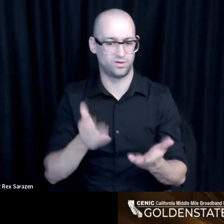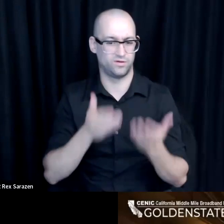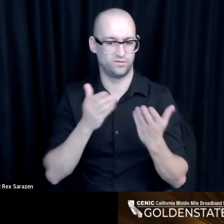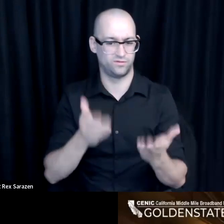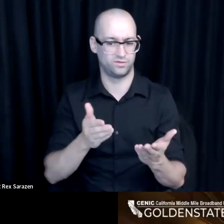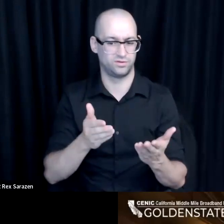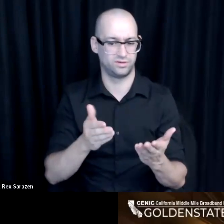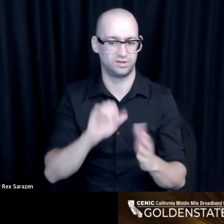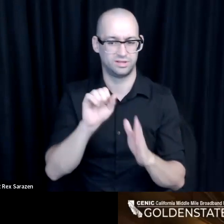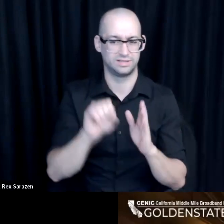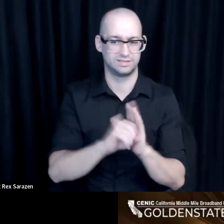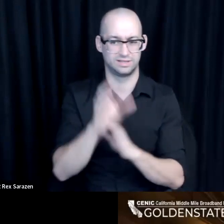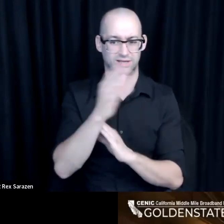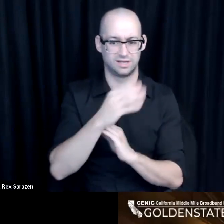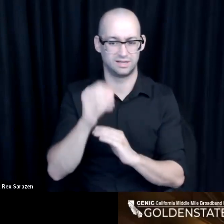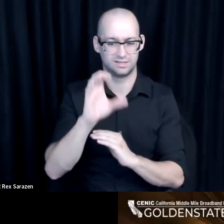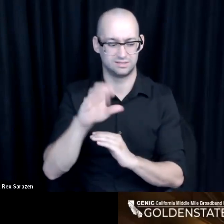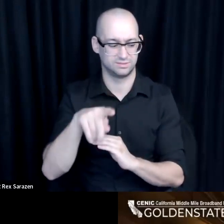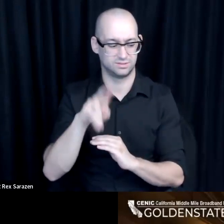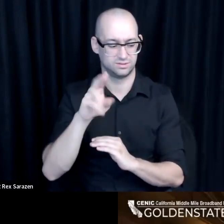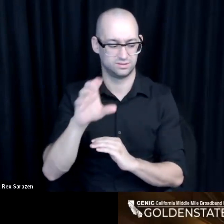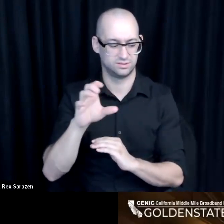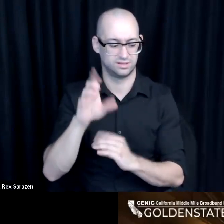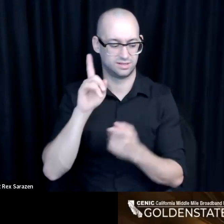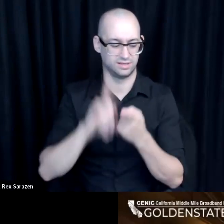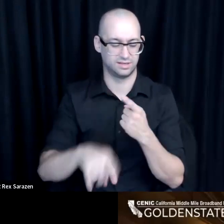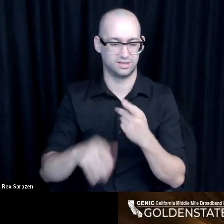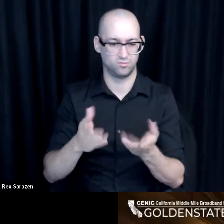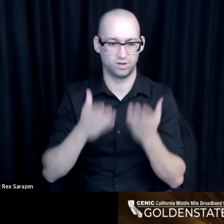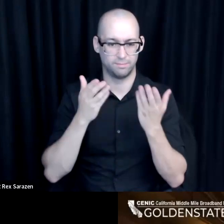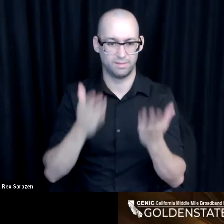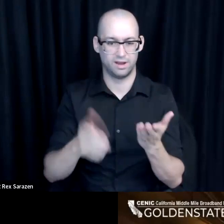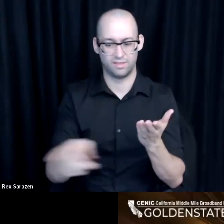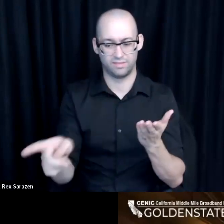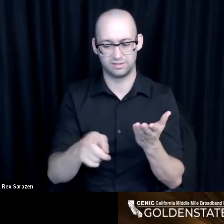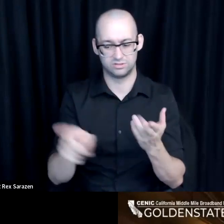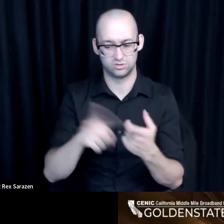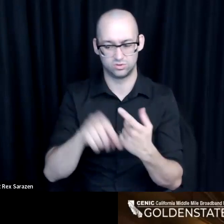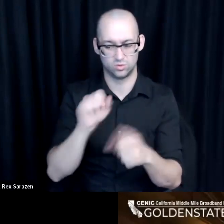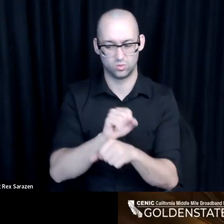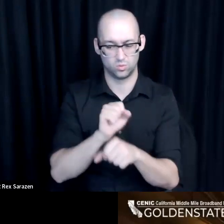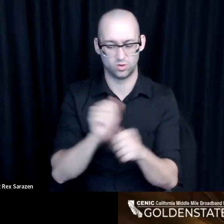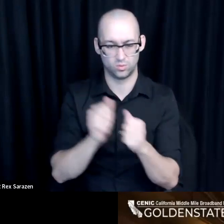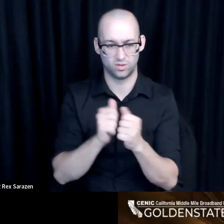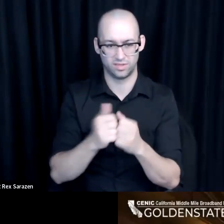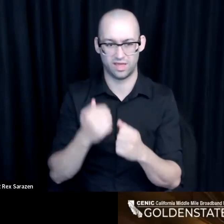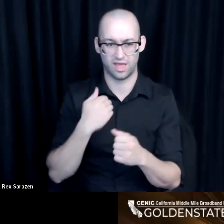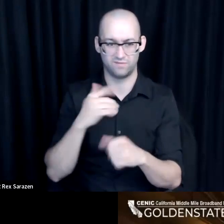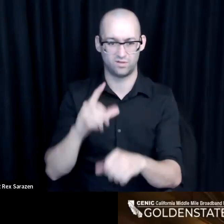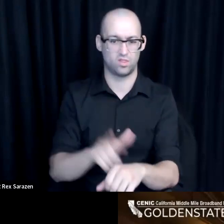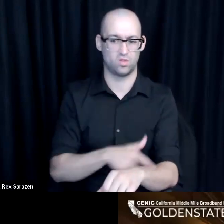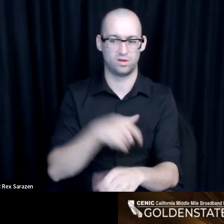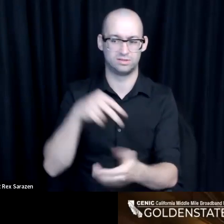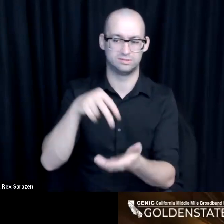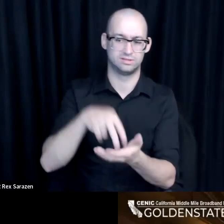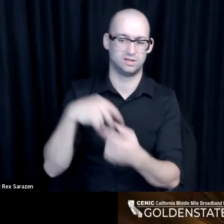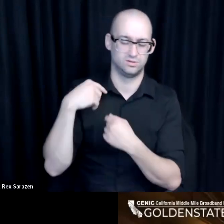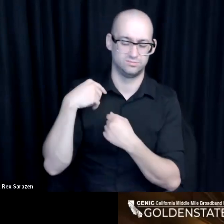the CPUC can't recommend those to work with. They do have a long standing understanding of